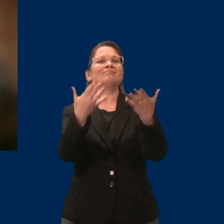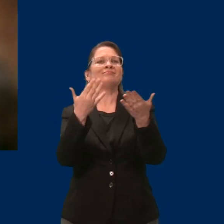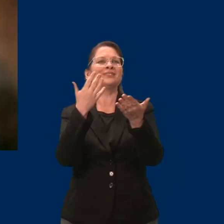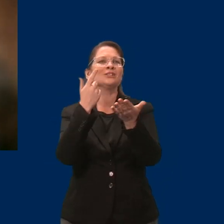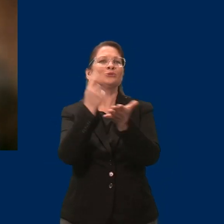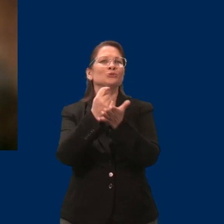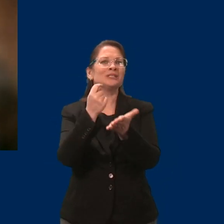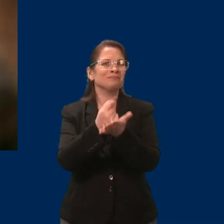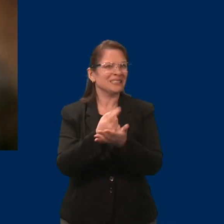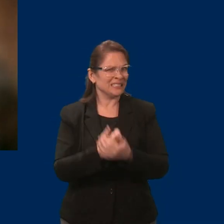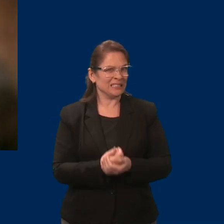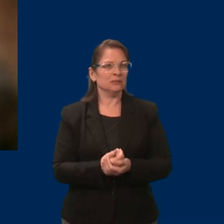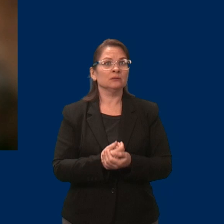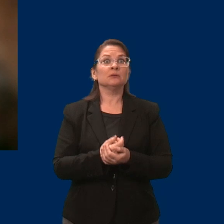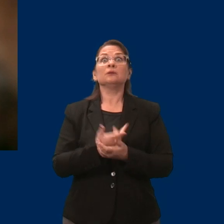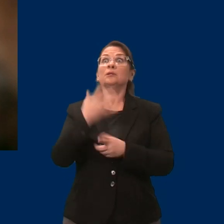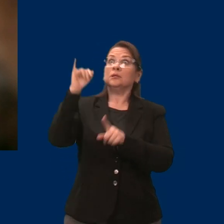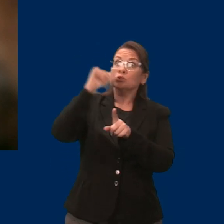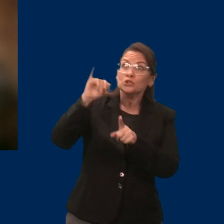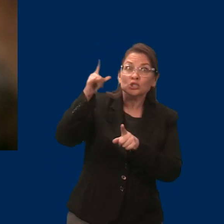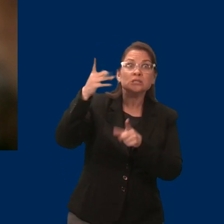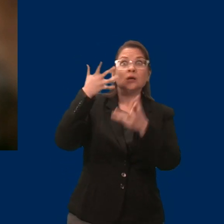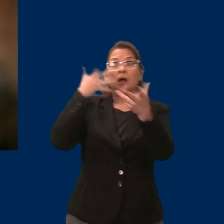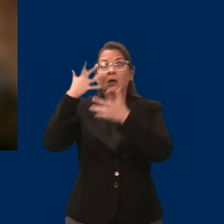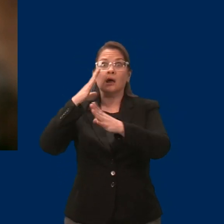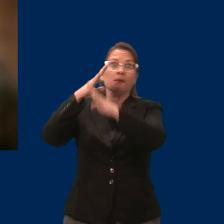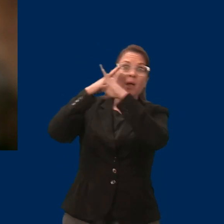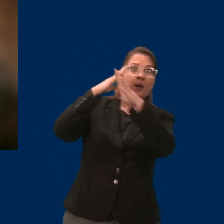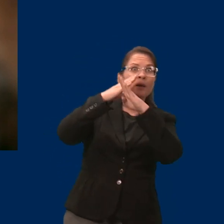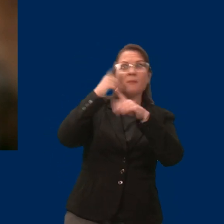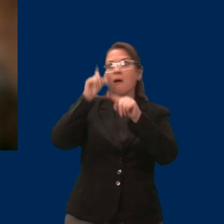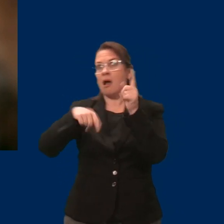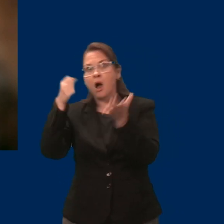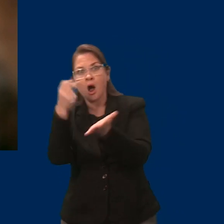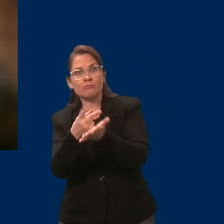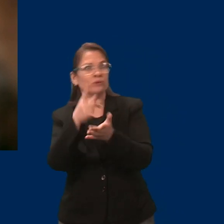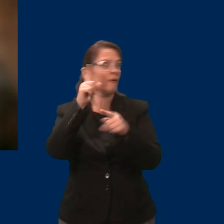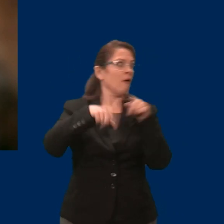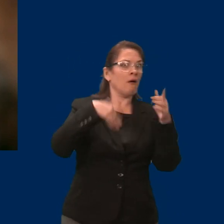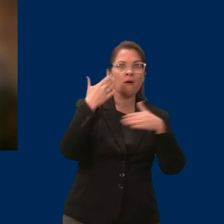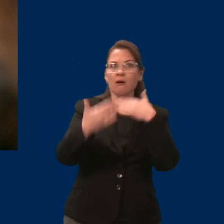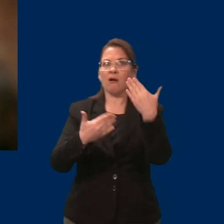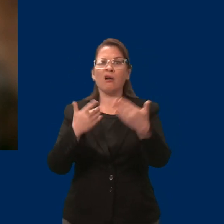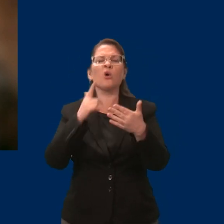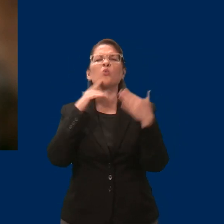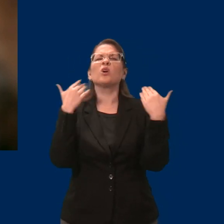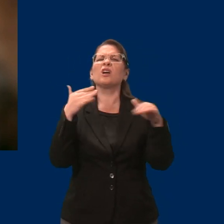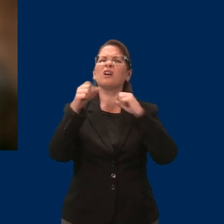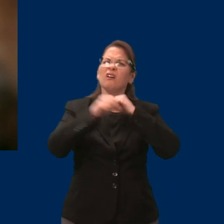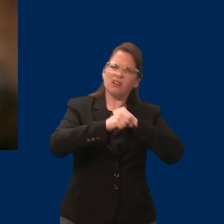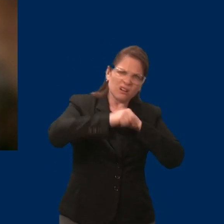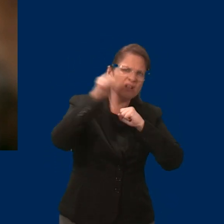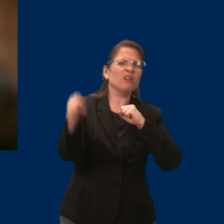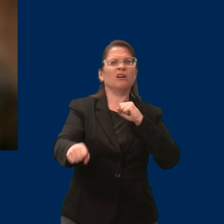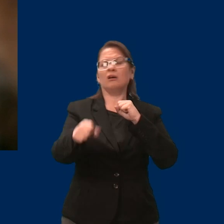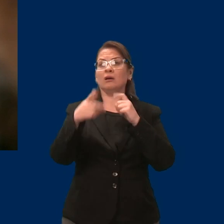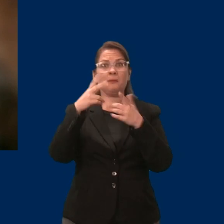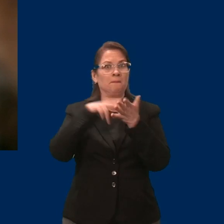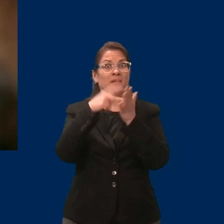it's not surprising that individuals with rare diseases face significant delays in receiving that diagnosis and getting to the proper care.